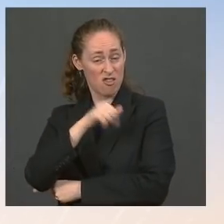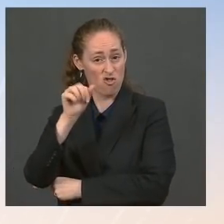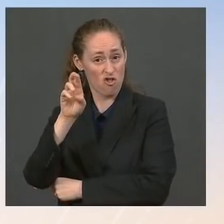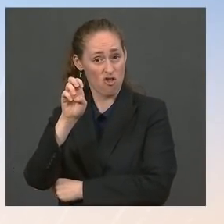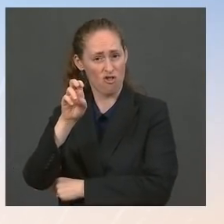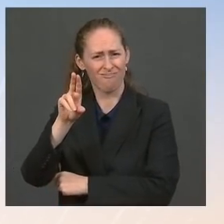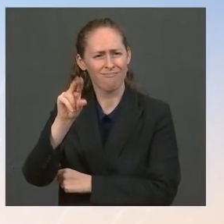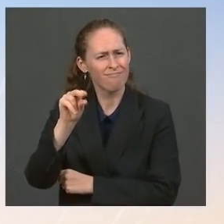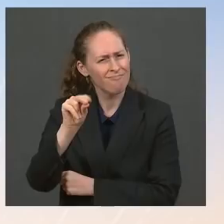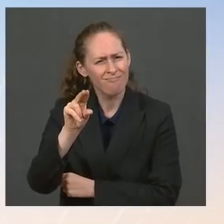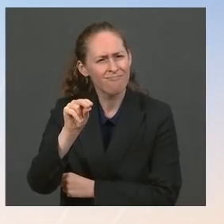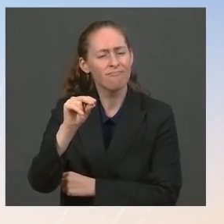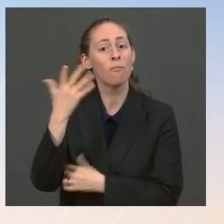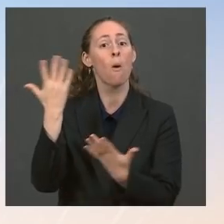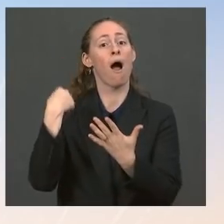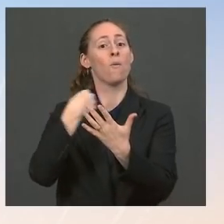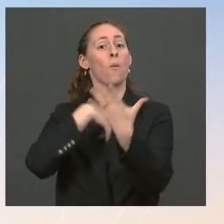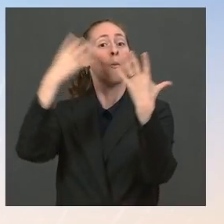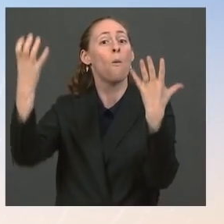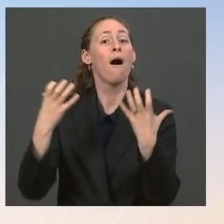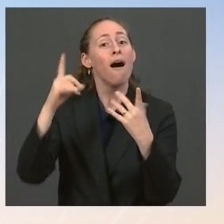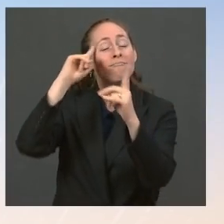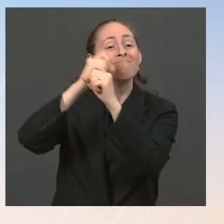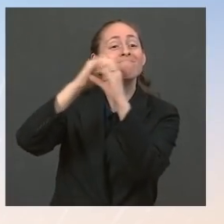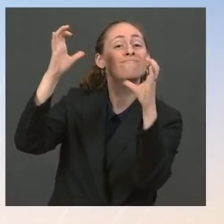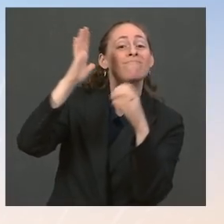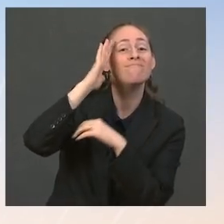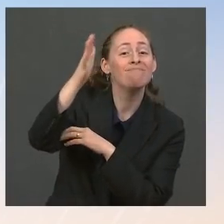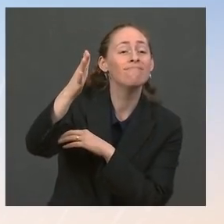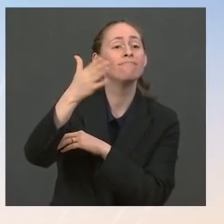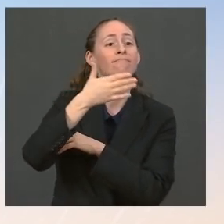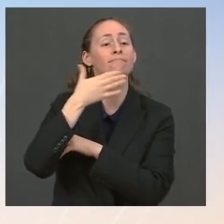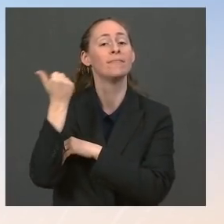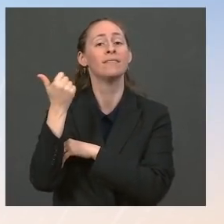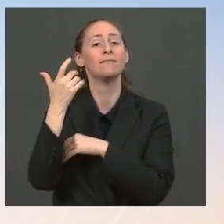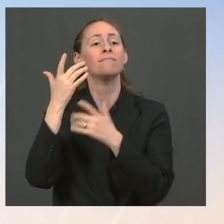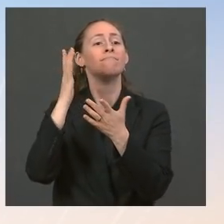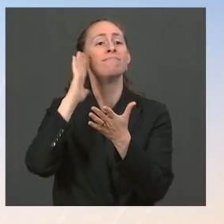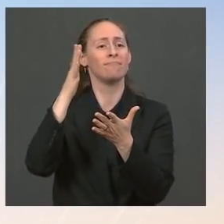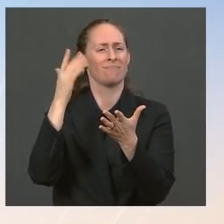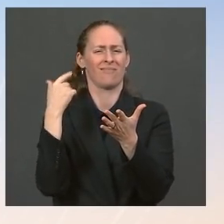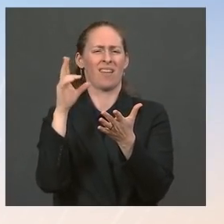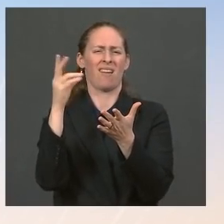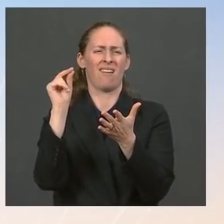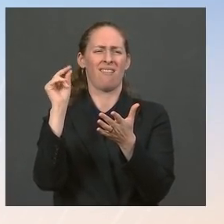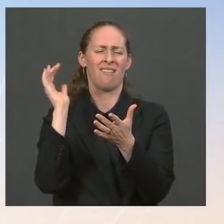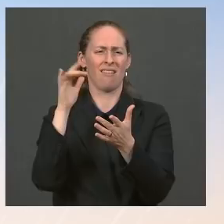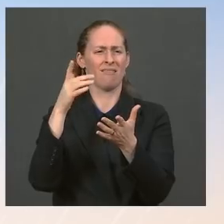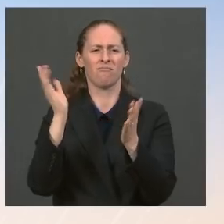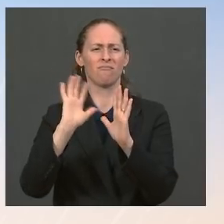or the integrity and values of our truly heroic personnel in the Department of Homeland Security.